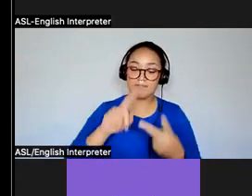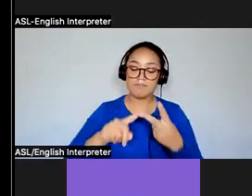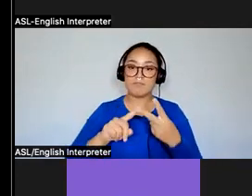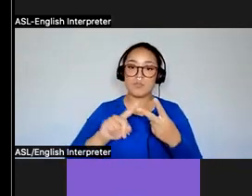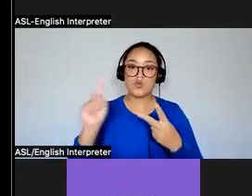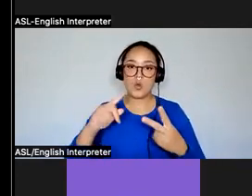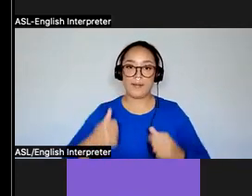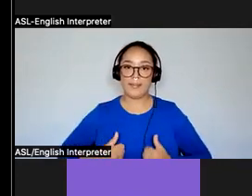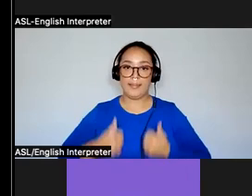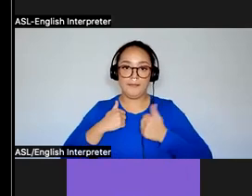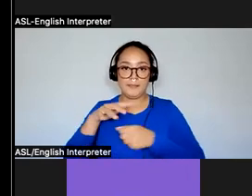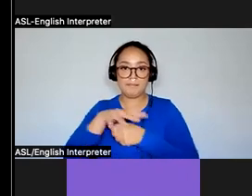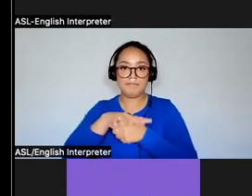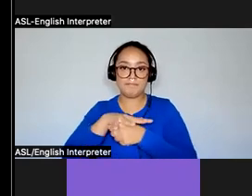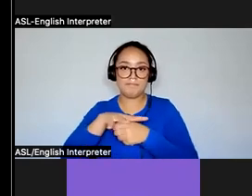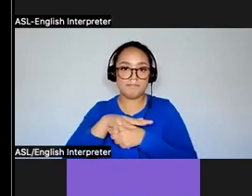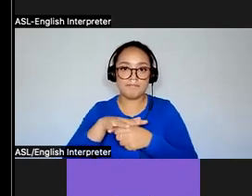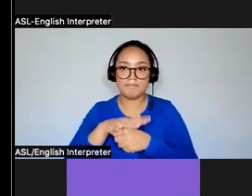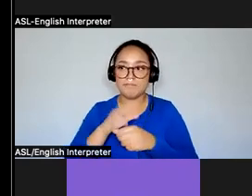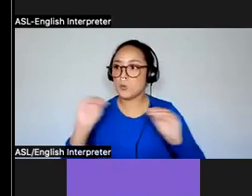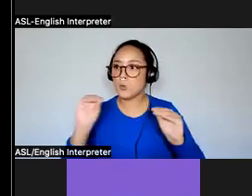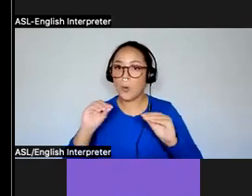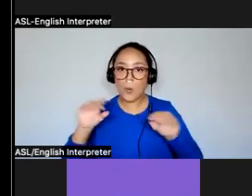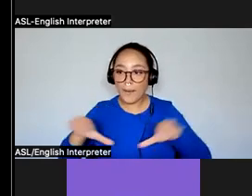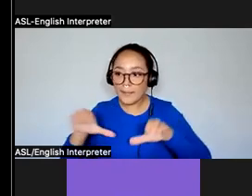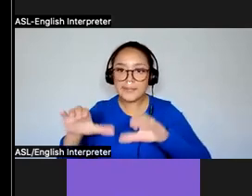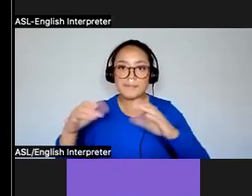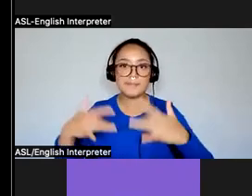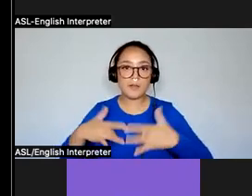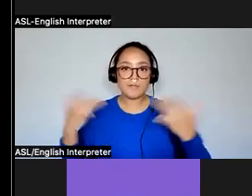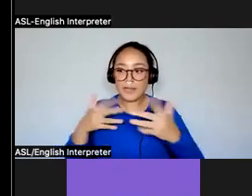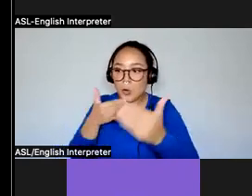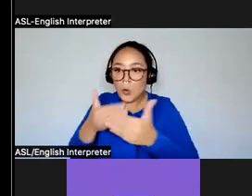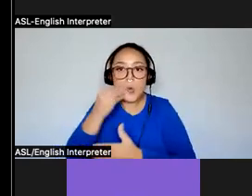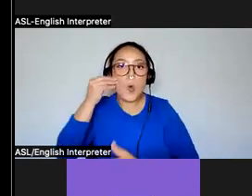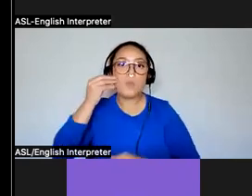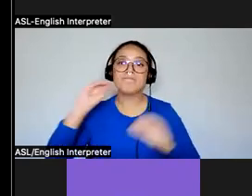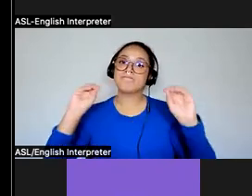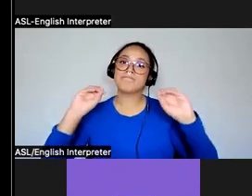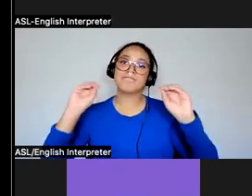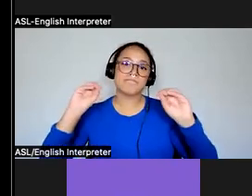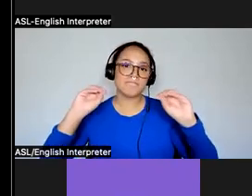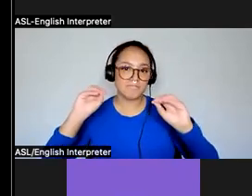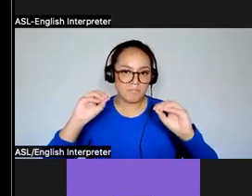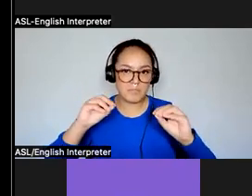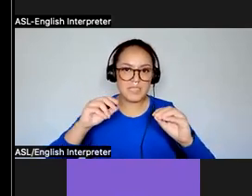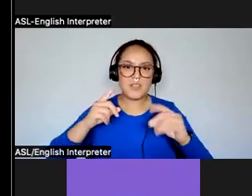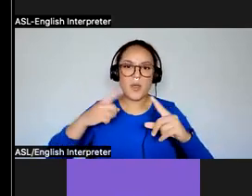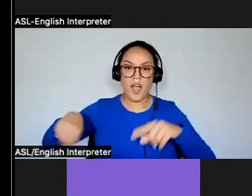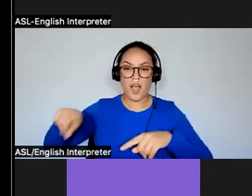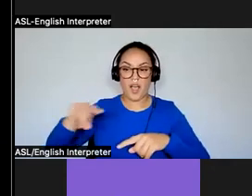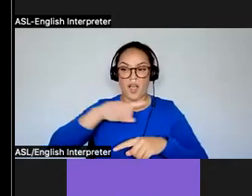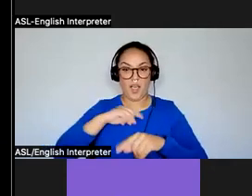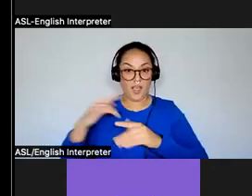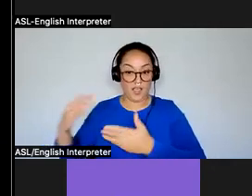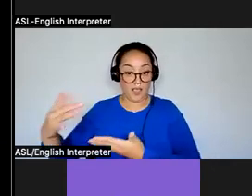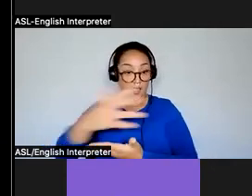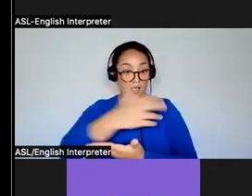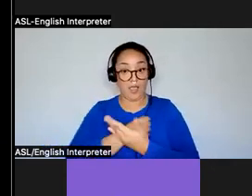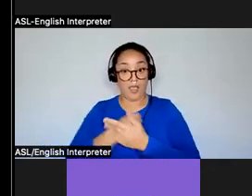not having activities close to them. And so Arts in the Parks and through this grant program really like seeks to remove